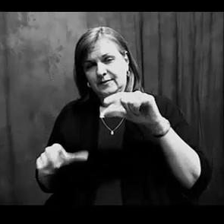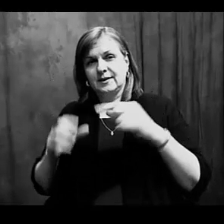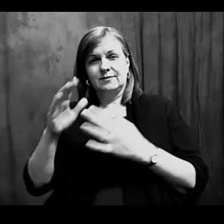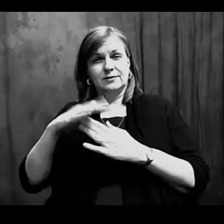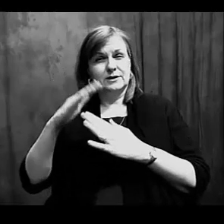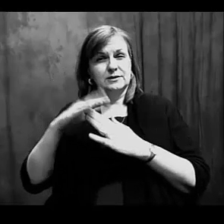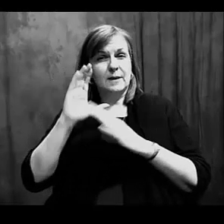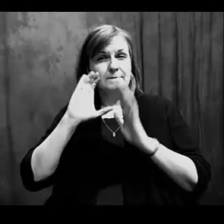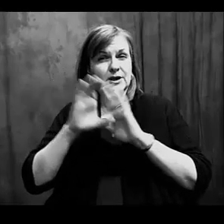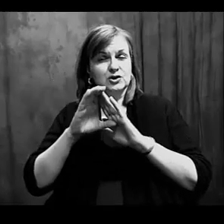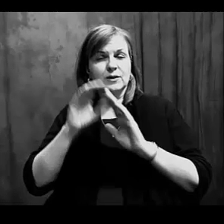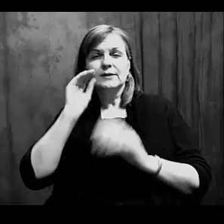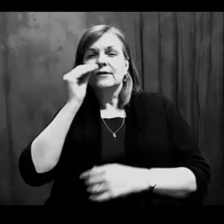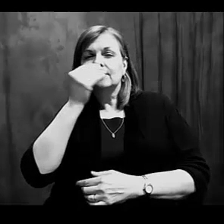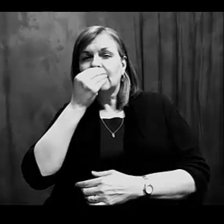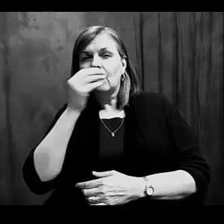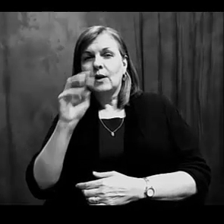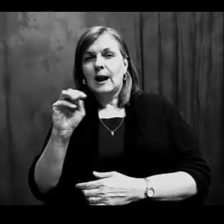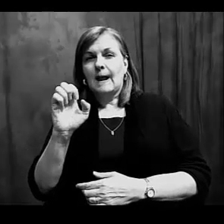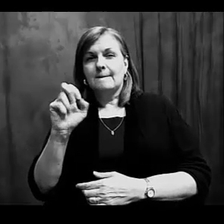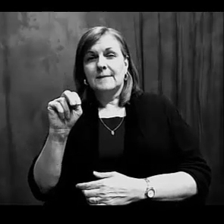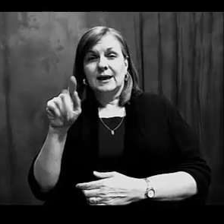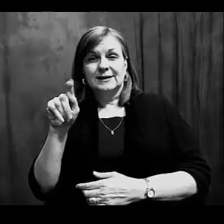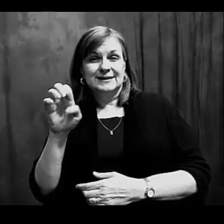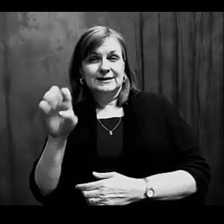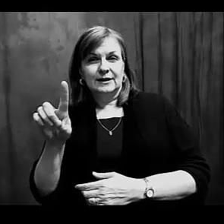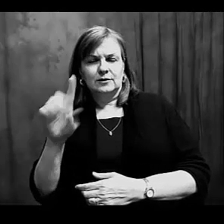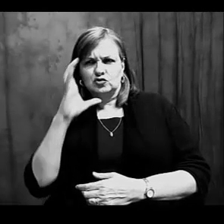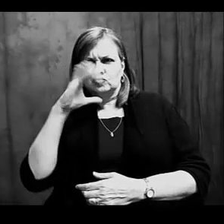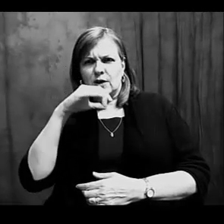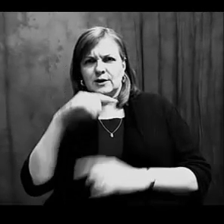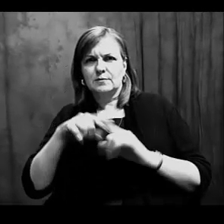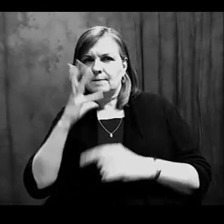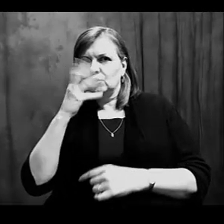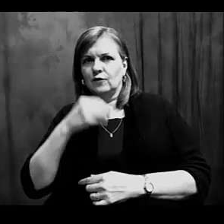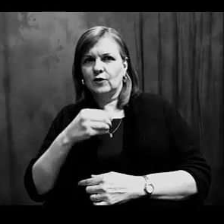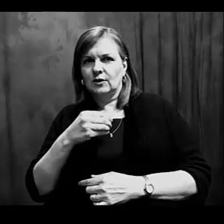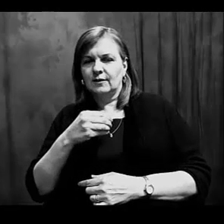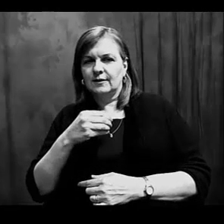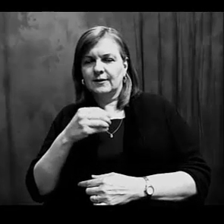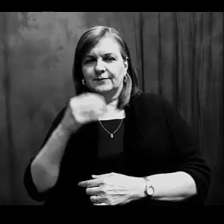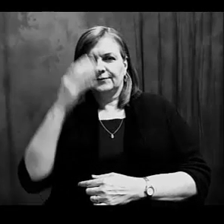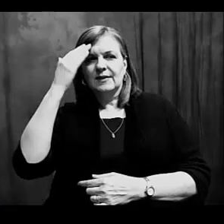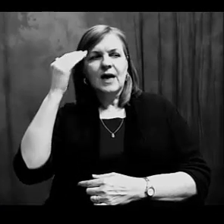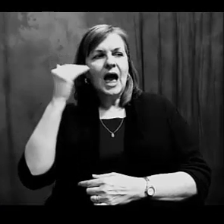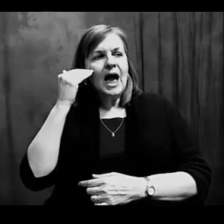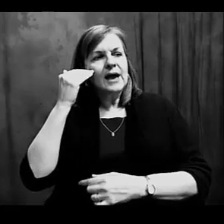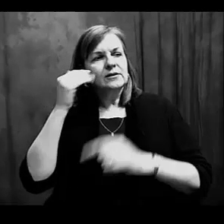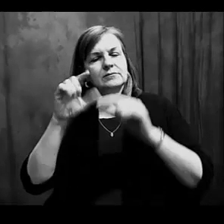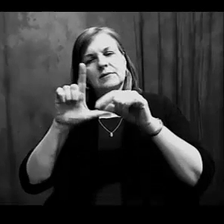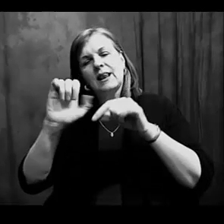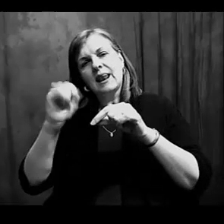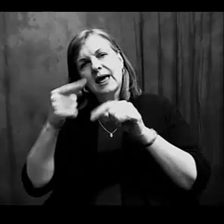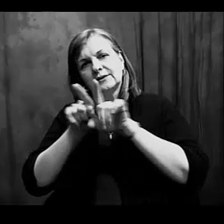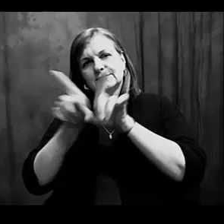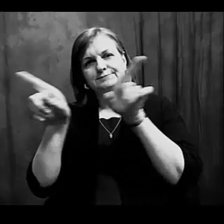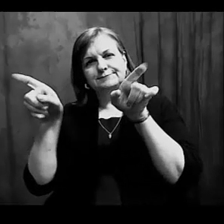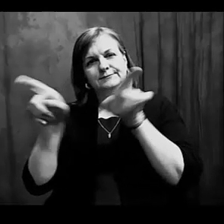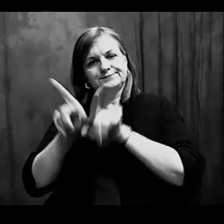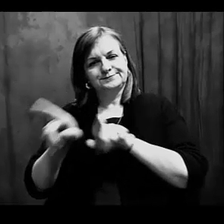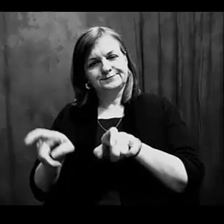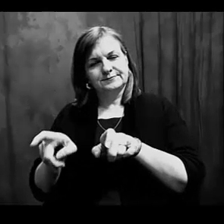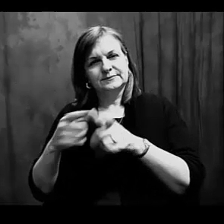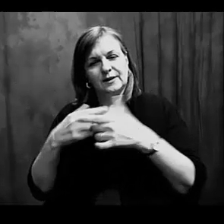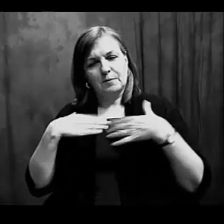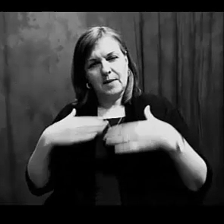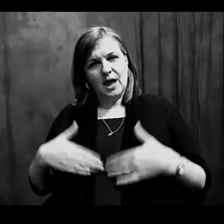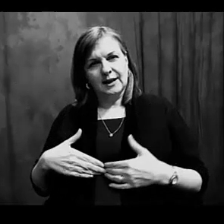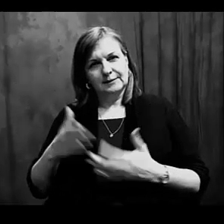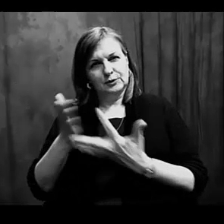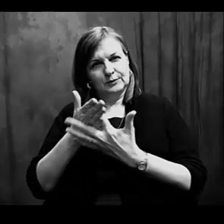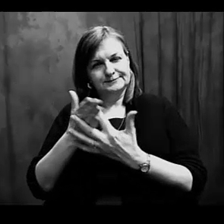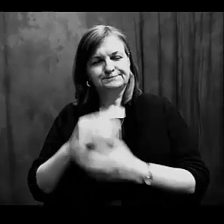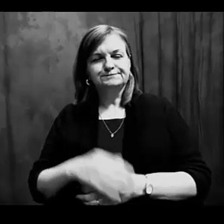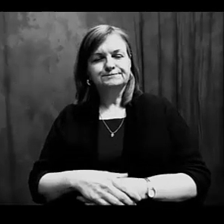and here is a flower mantid -- these are very strange ones! beautiful! but very strange so the head - and legs